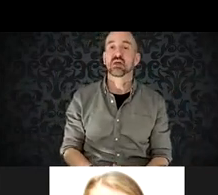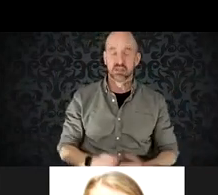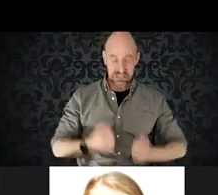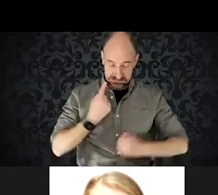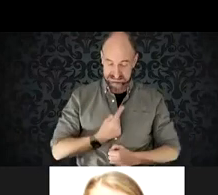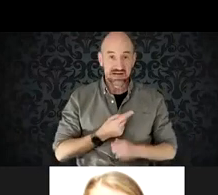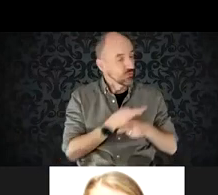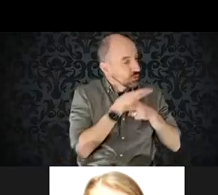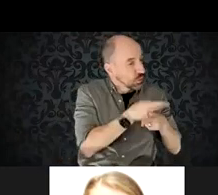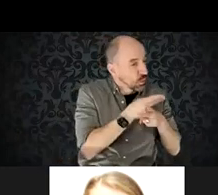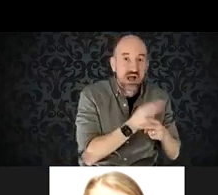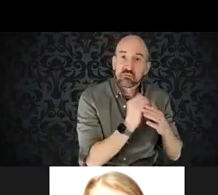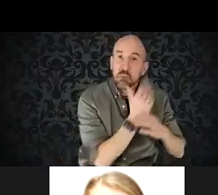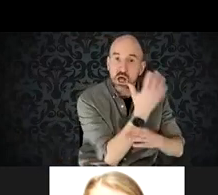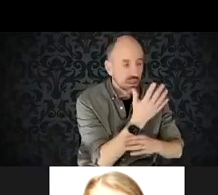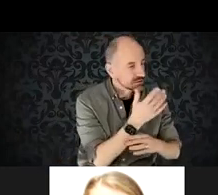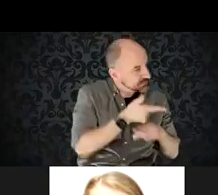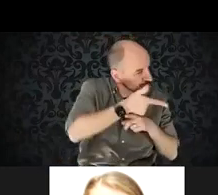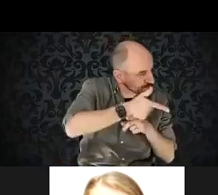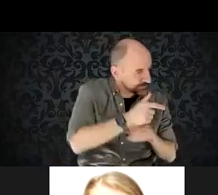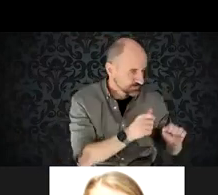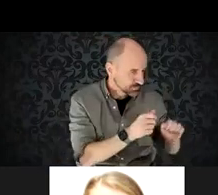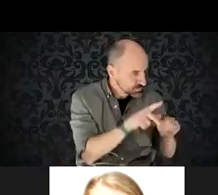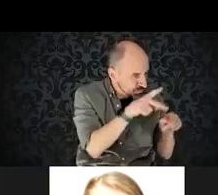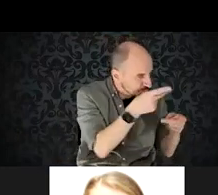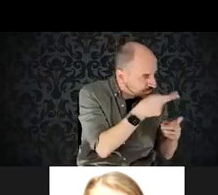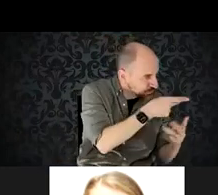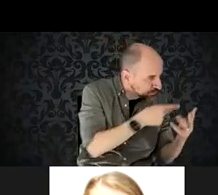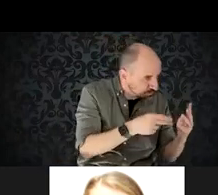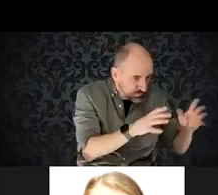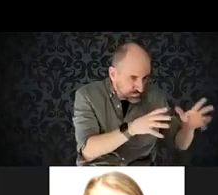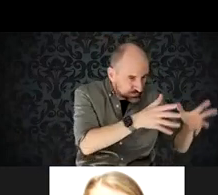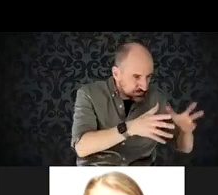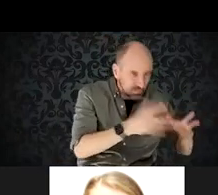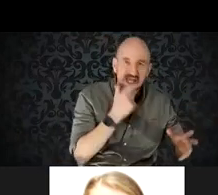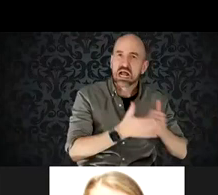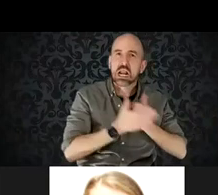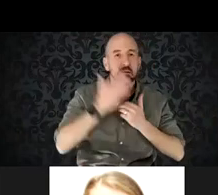health outcomes.